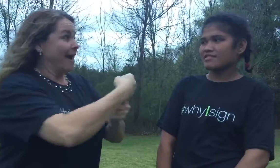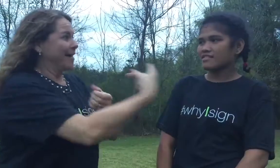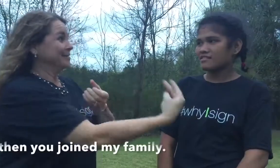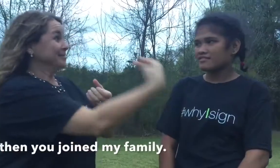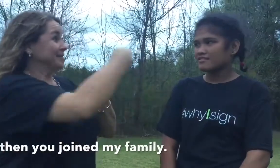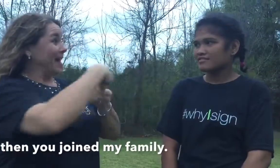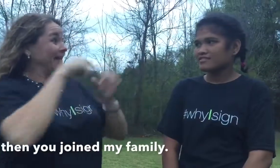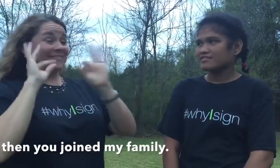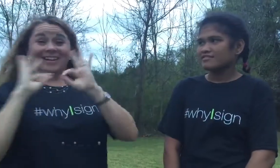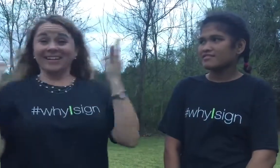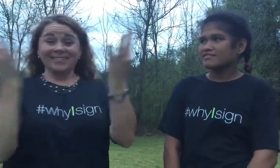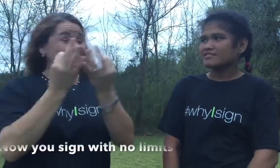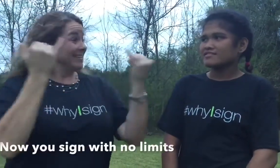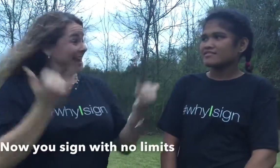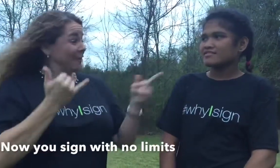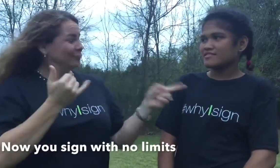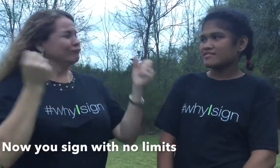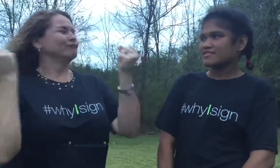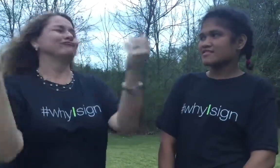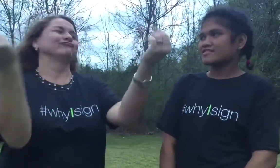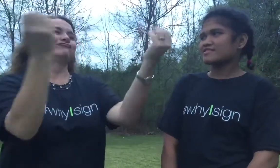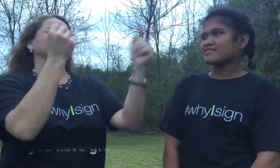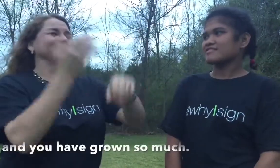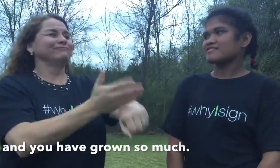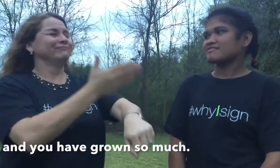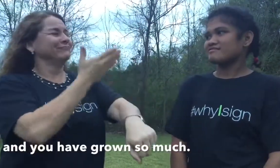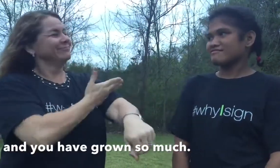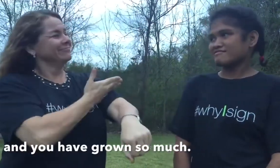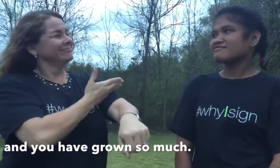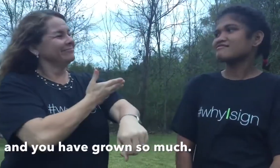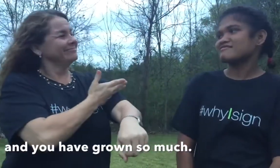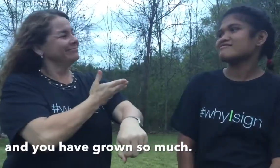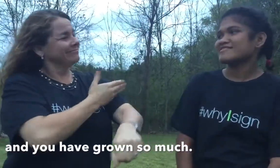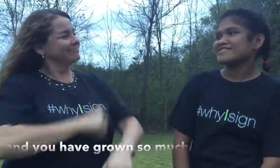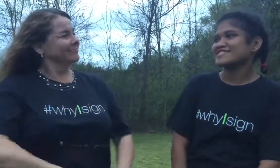I sign because ASL was my first language.